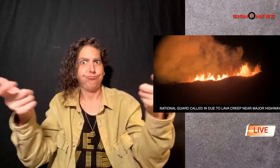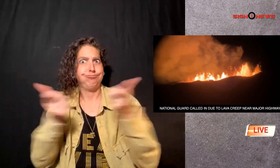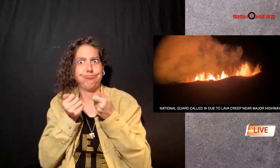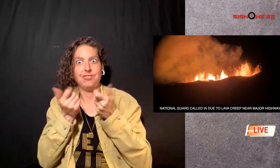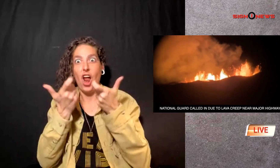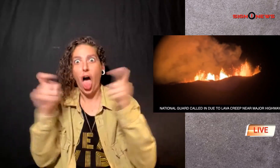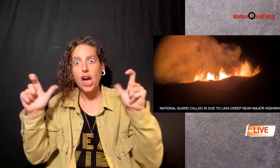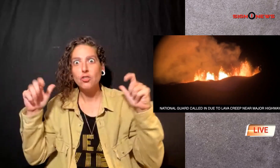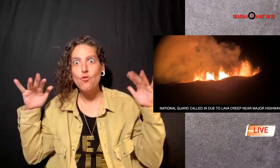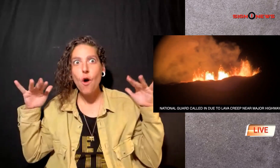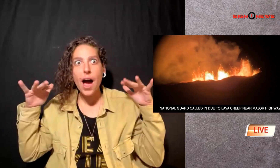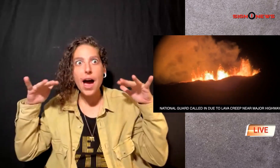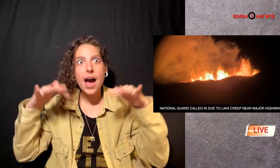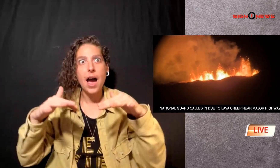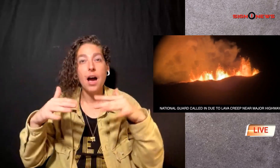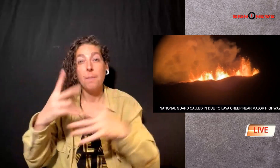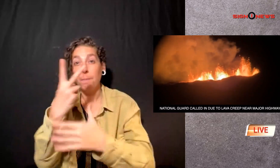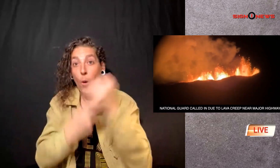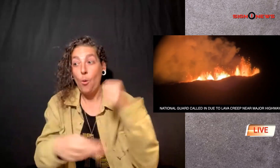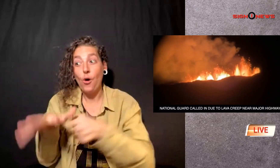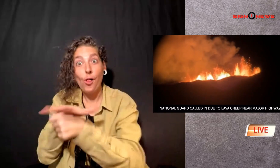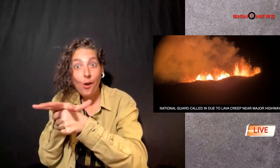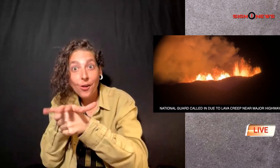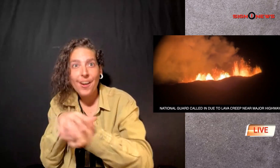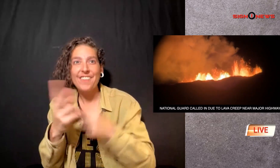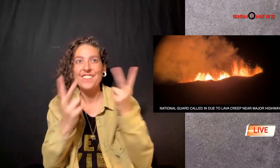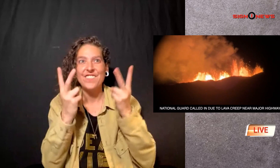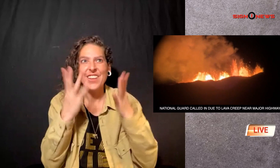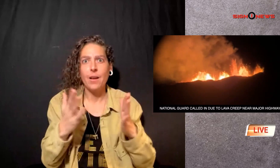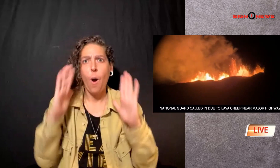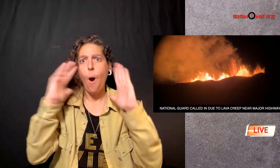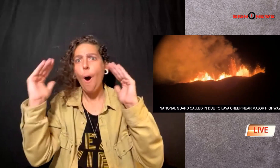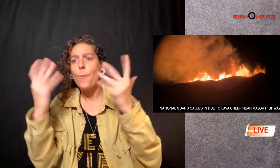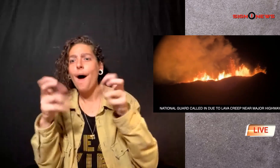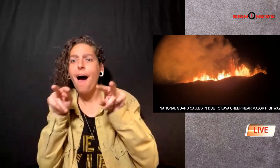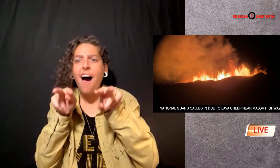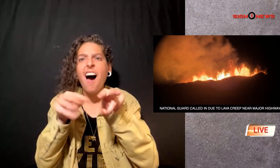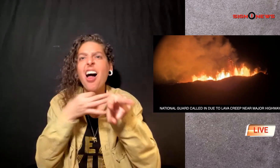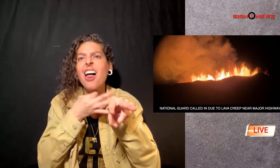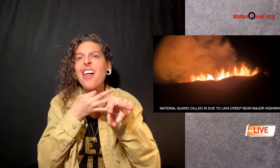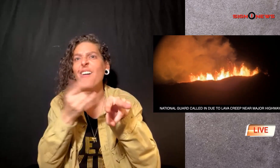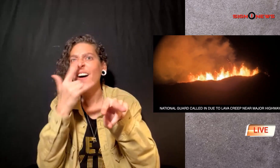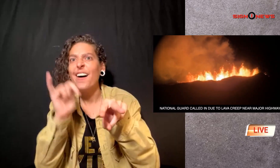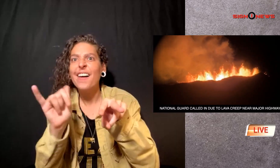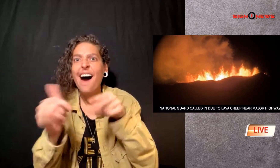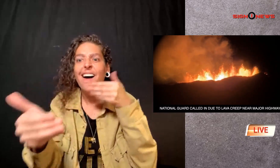the natural spectacle is also drawing in large crowds both local and visitors hoping to get